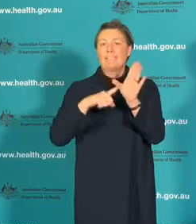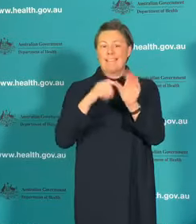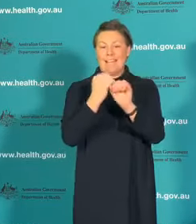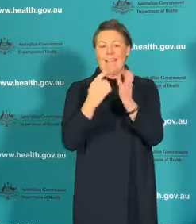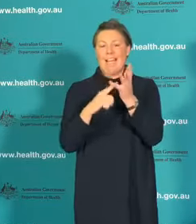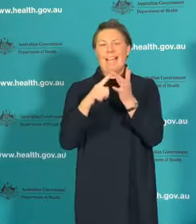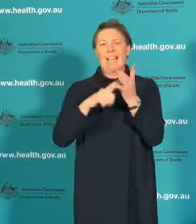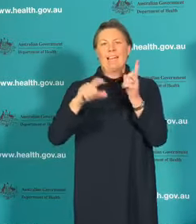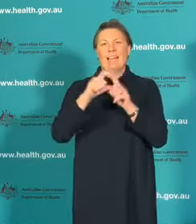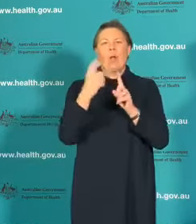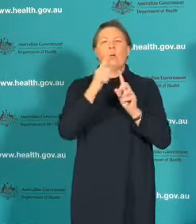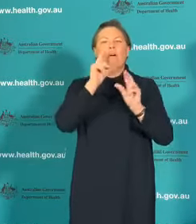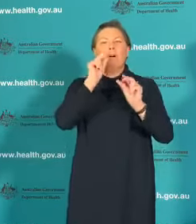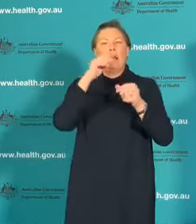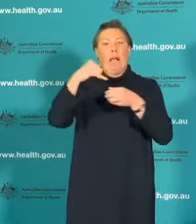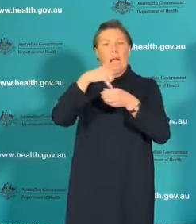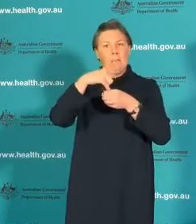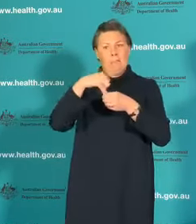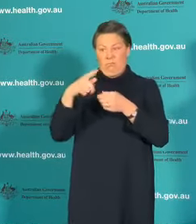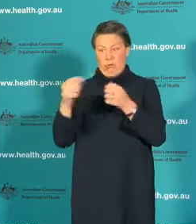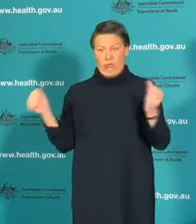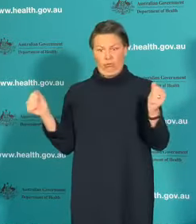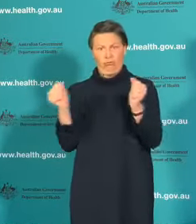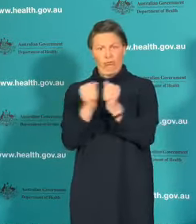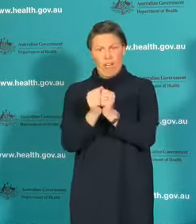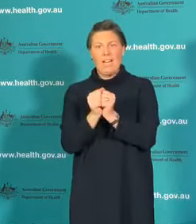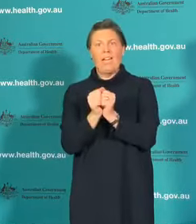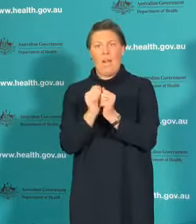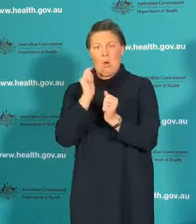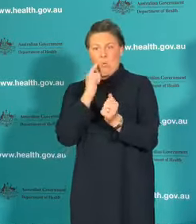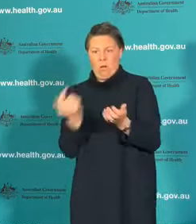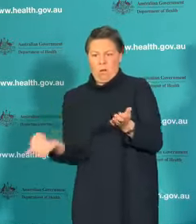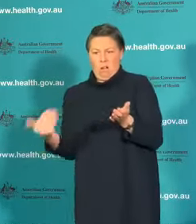paying exorbitant prices for medication and how are those five charges warranted?